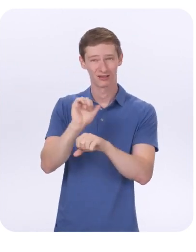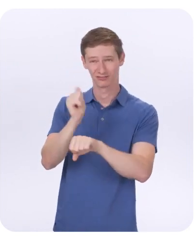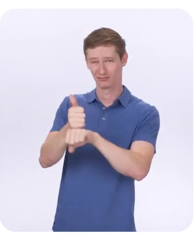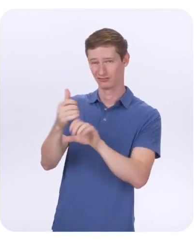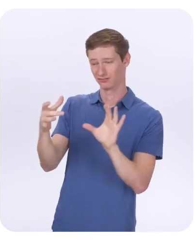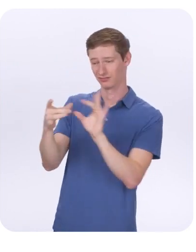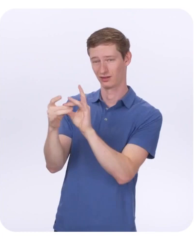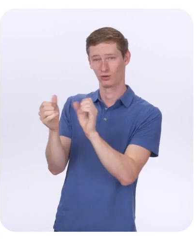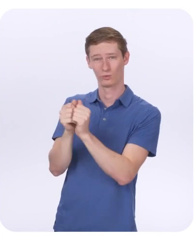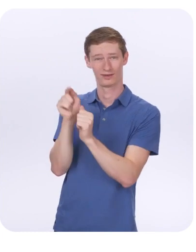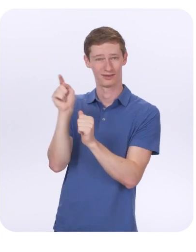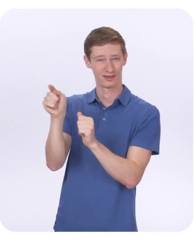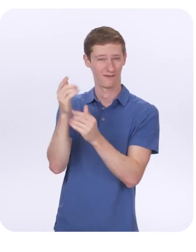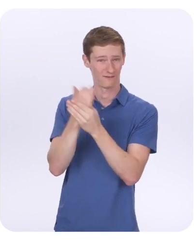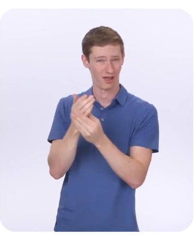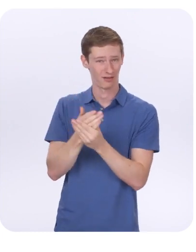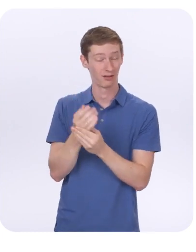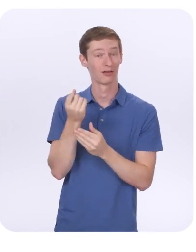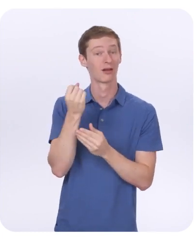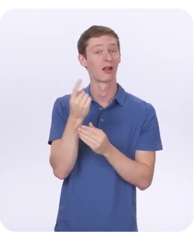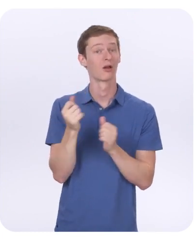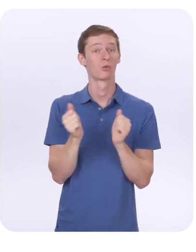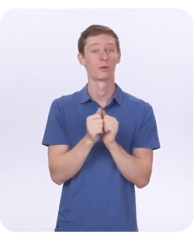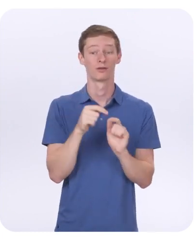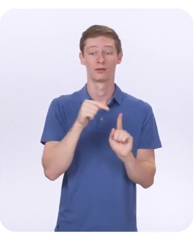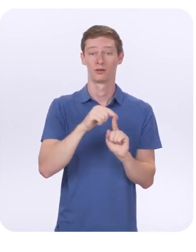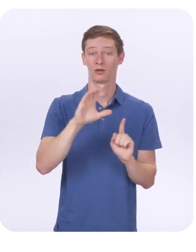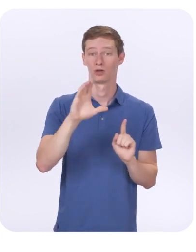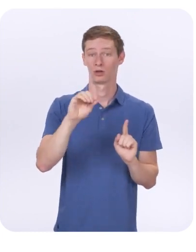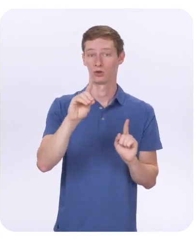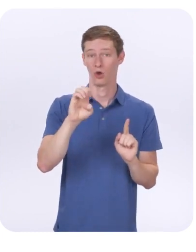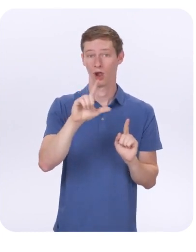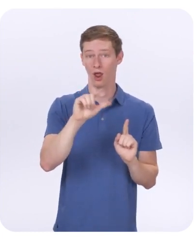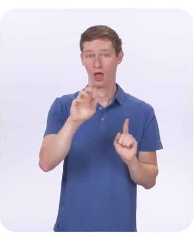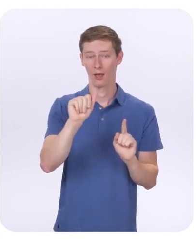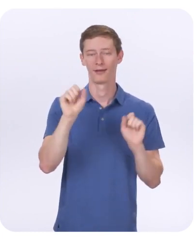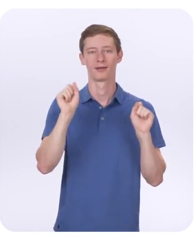but you can even add a lot of context from other files in your code base